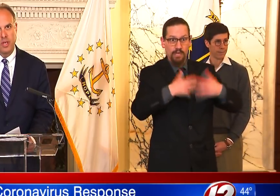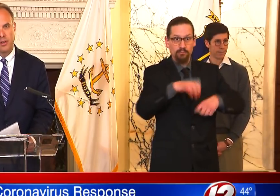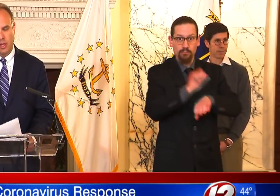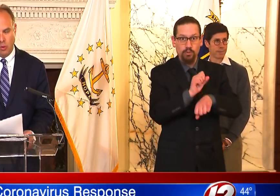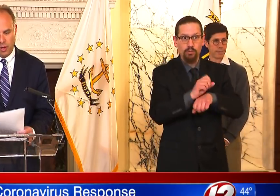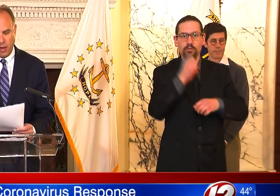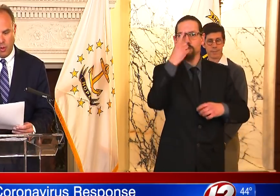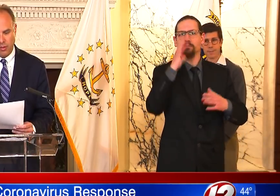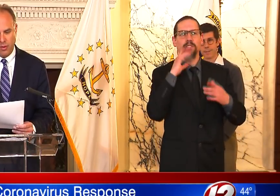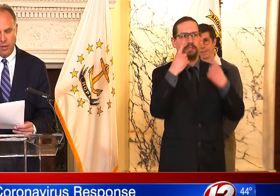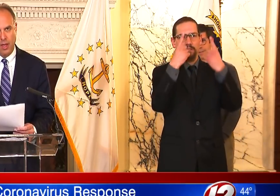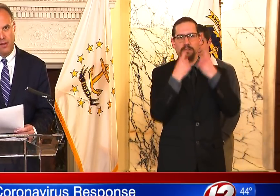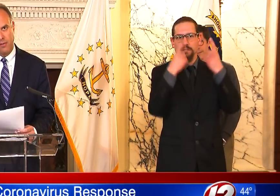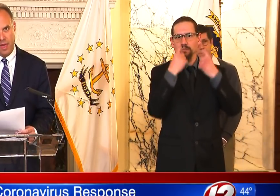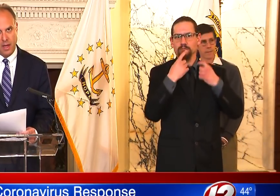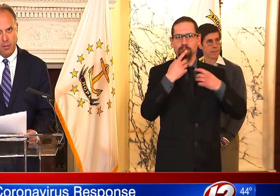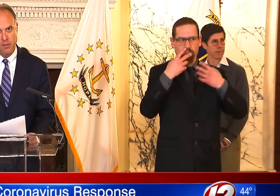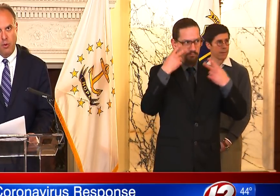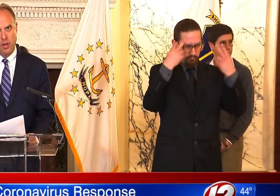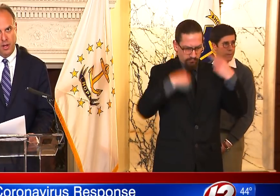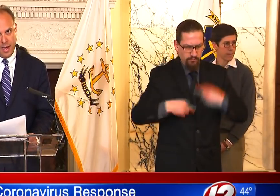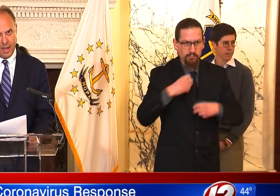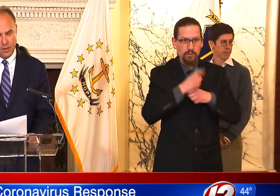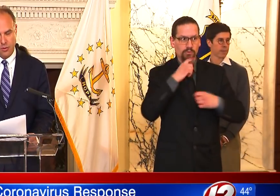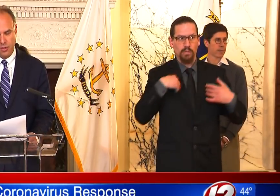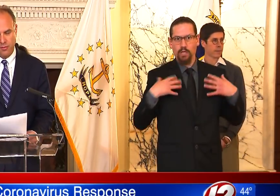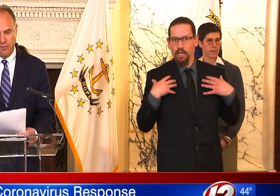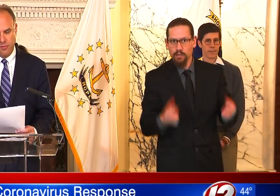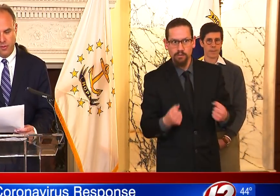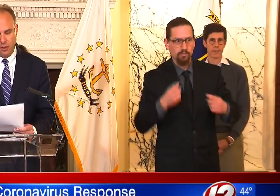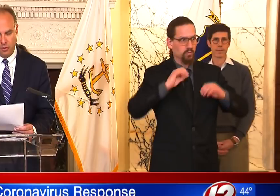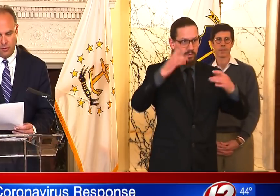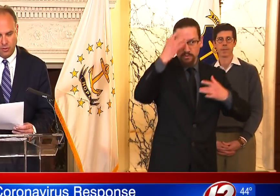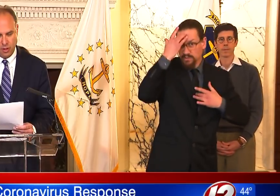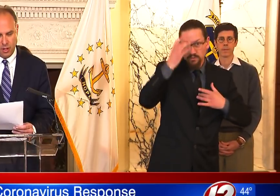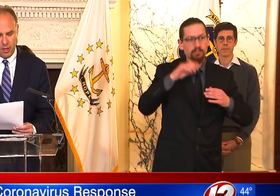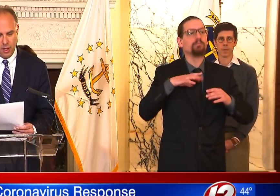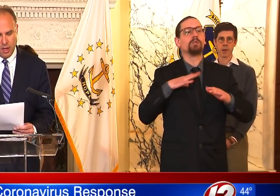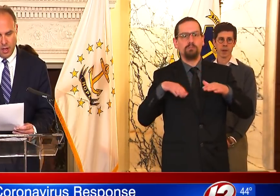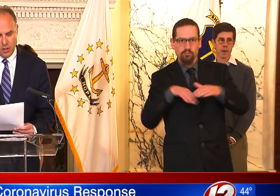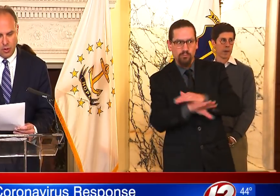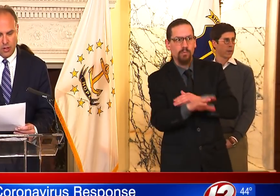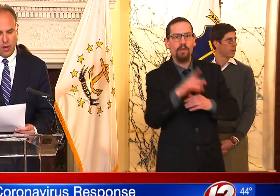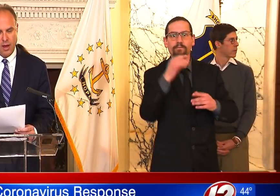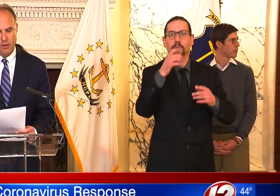SYMPTOMS. NOT ALLOWING PEOPLE TO COME INTO FACILITIES THAT THEY ARE NOT